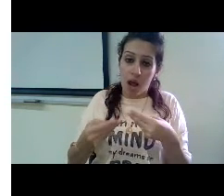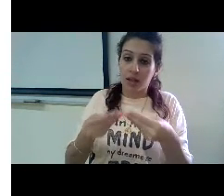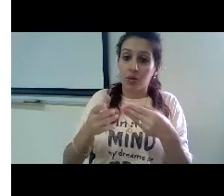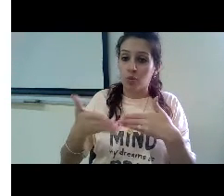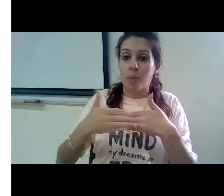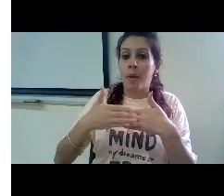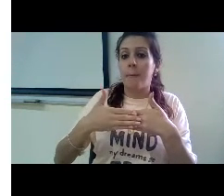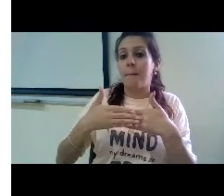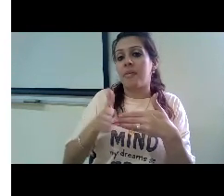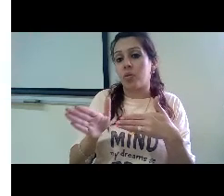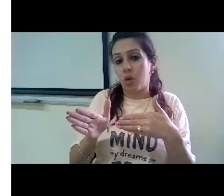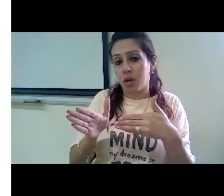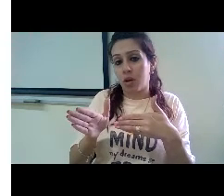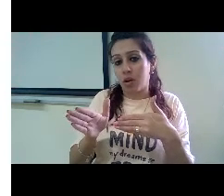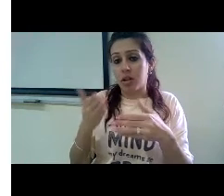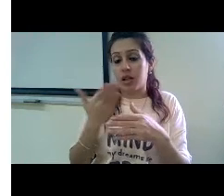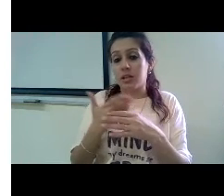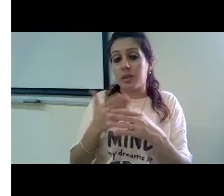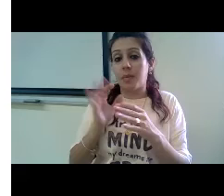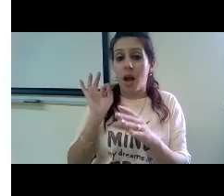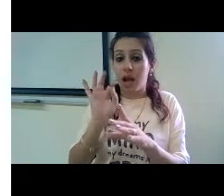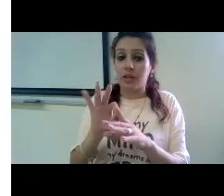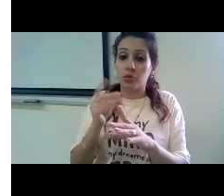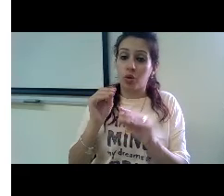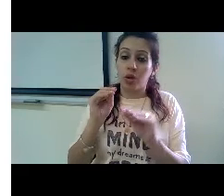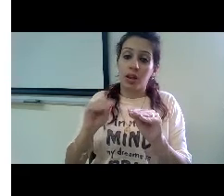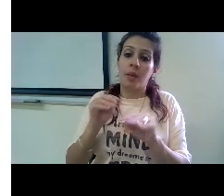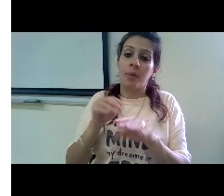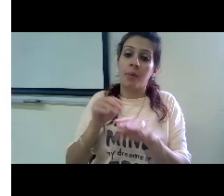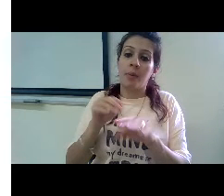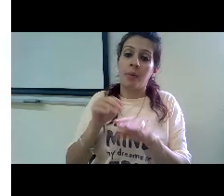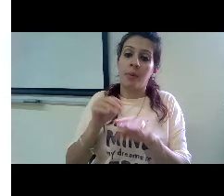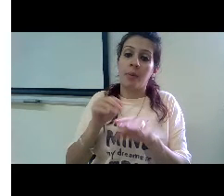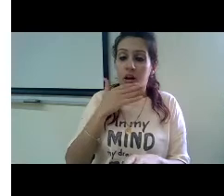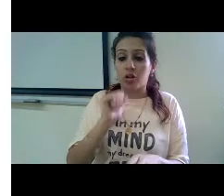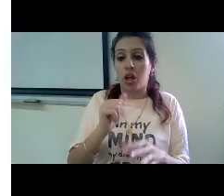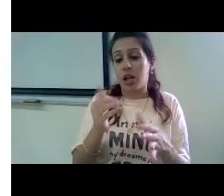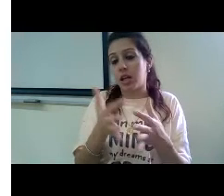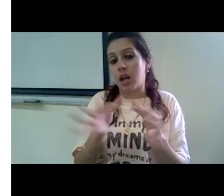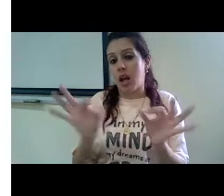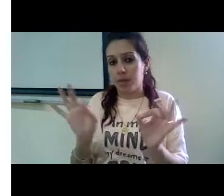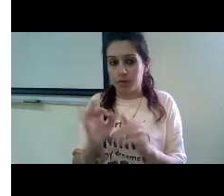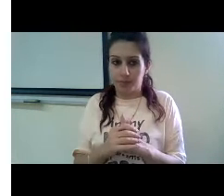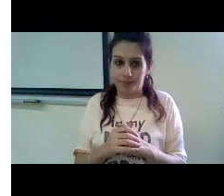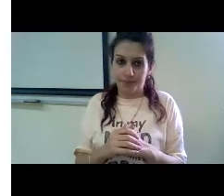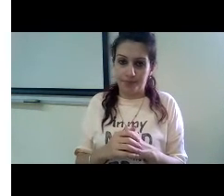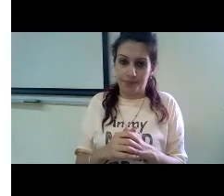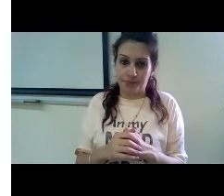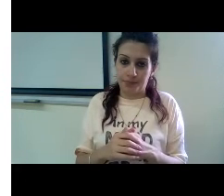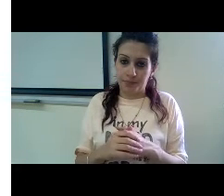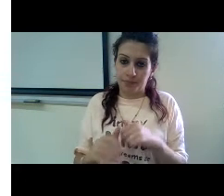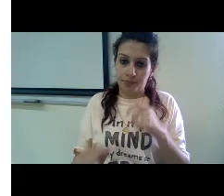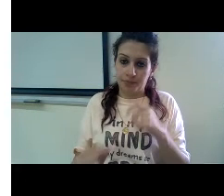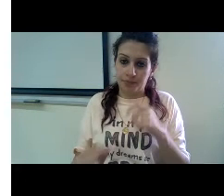and it has to be done in ways the parents need or the parents need it. And for this reason,